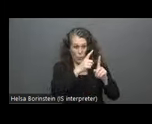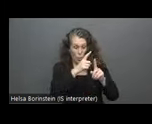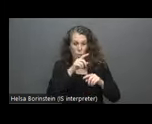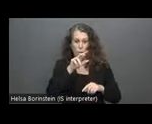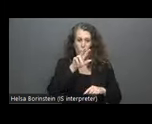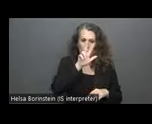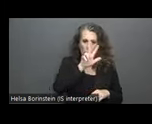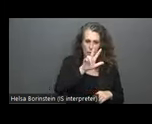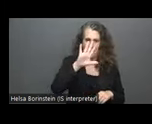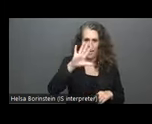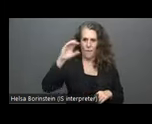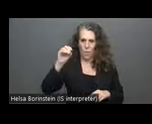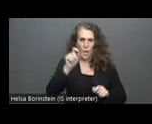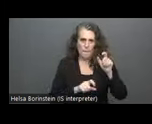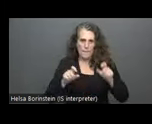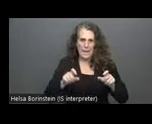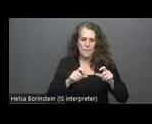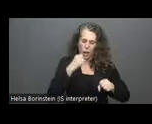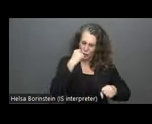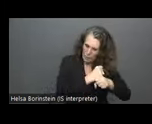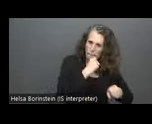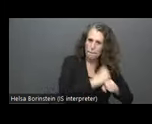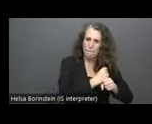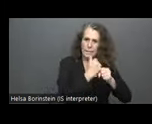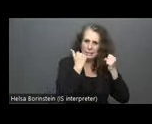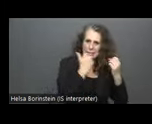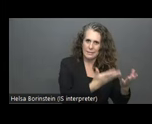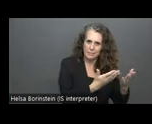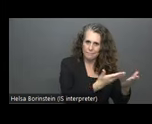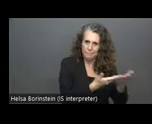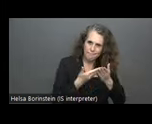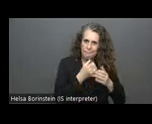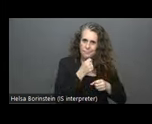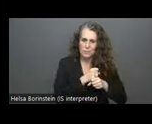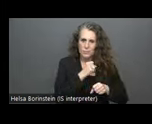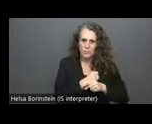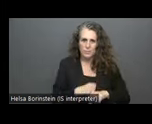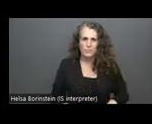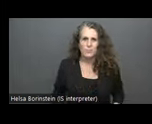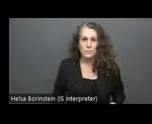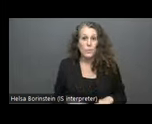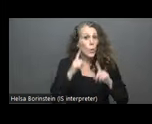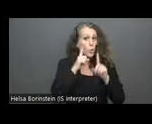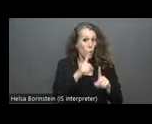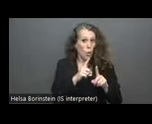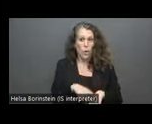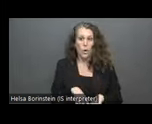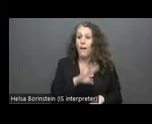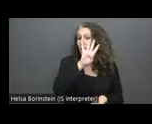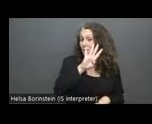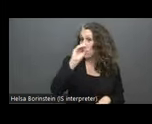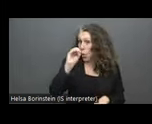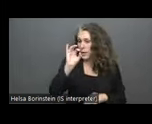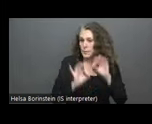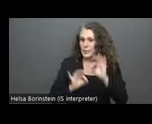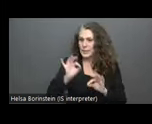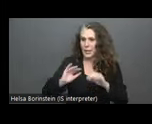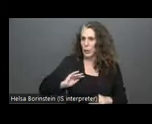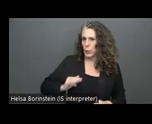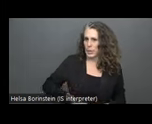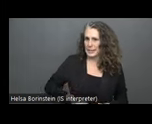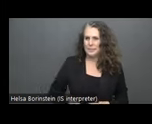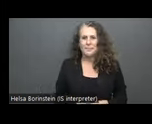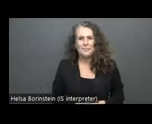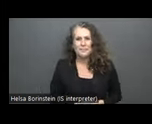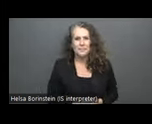hit their professional, do some, some professional almost Nkosi you You are my last mystery